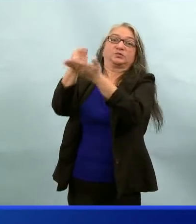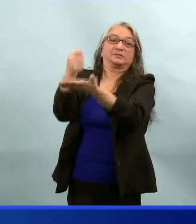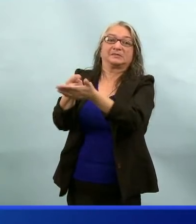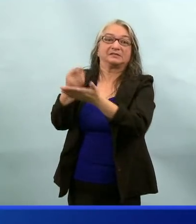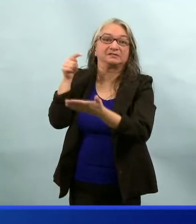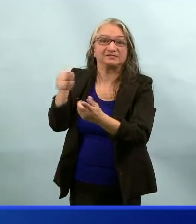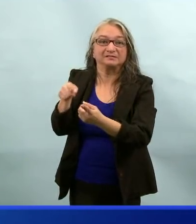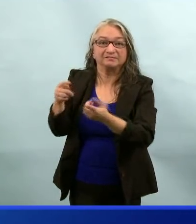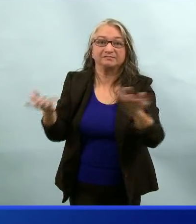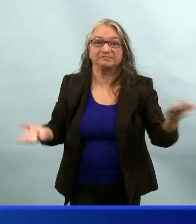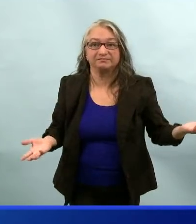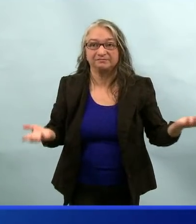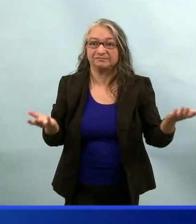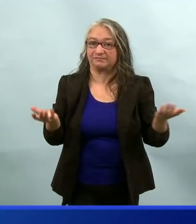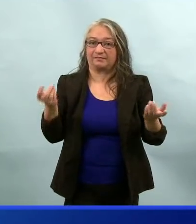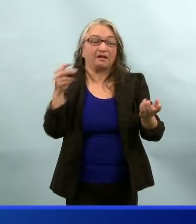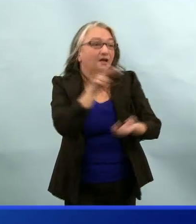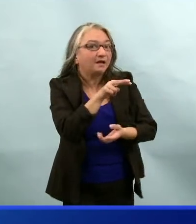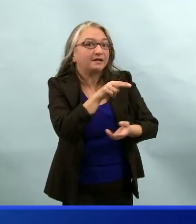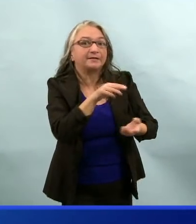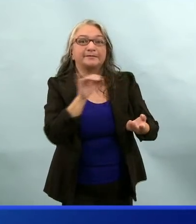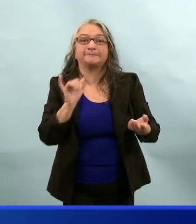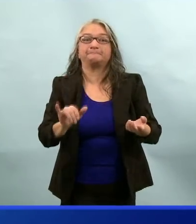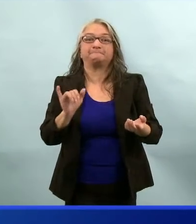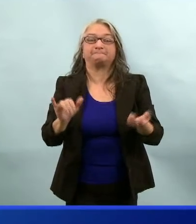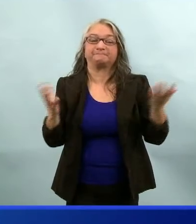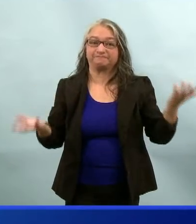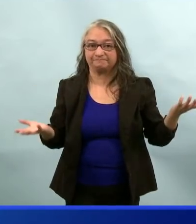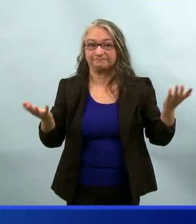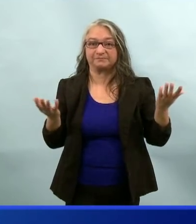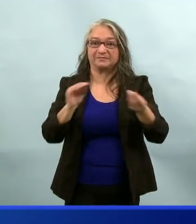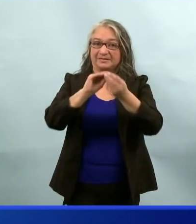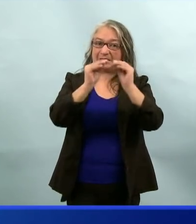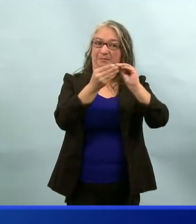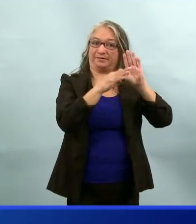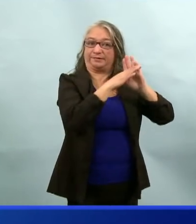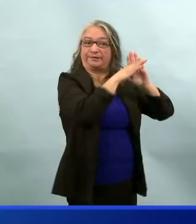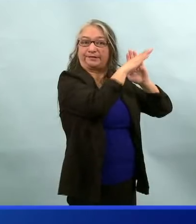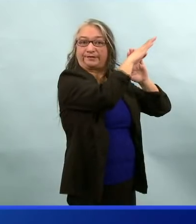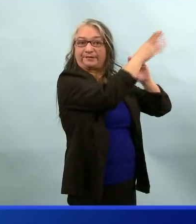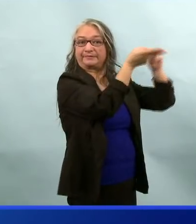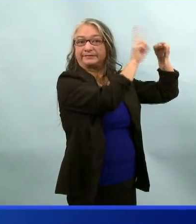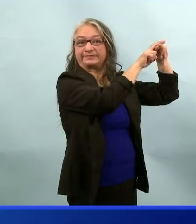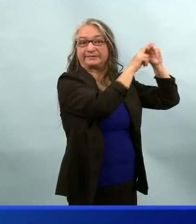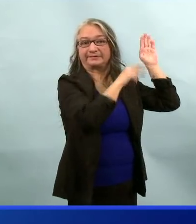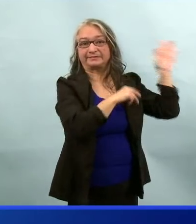stories told by families of patients who are being moved to sites to other health regions